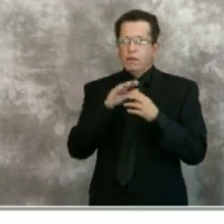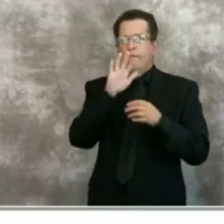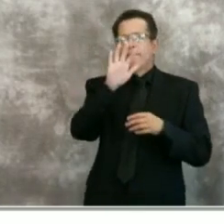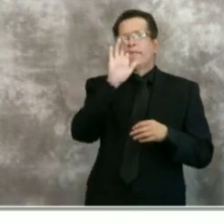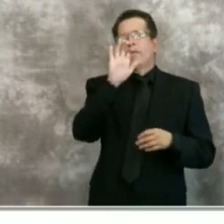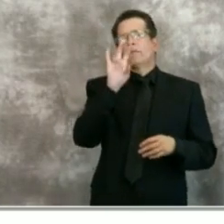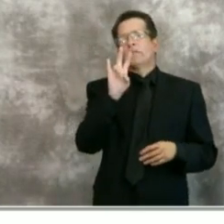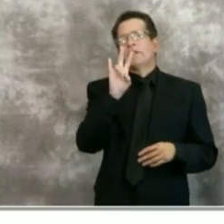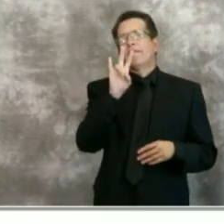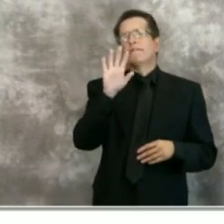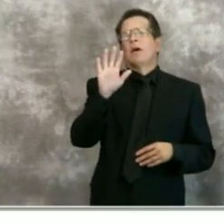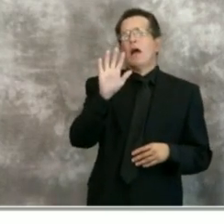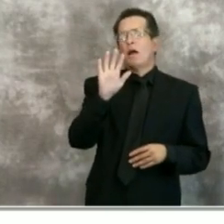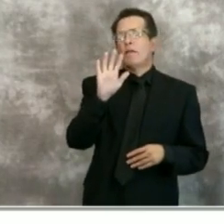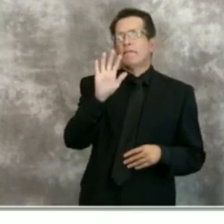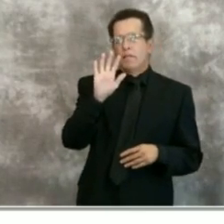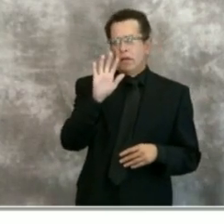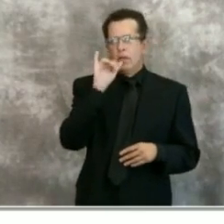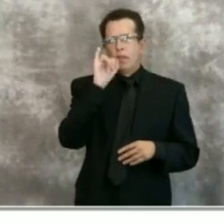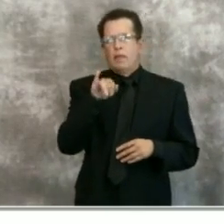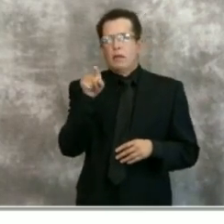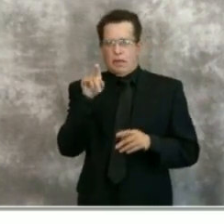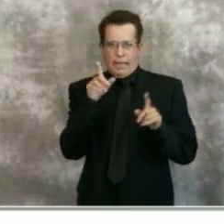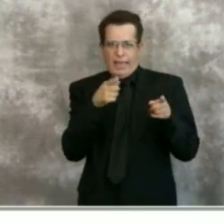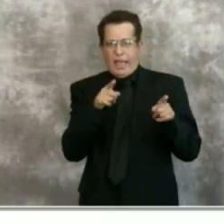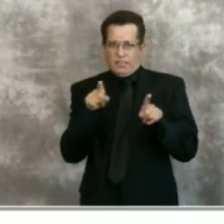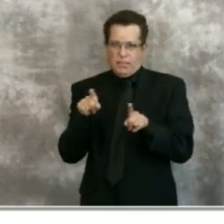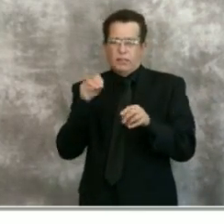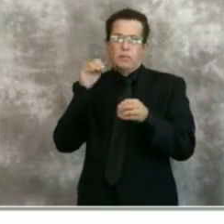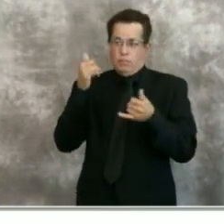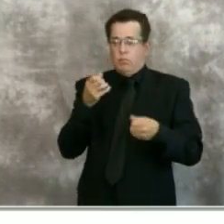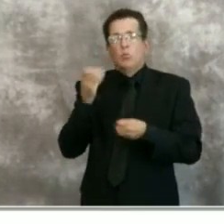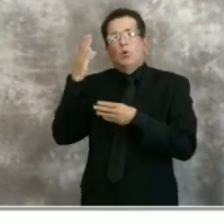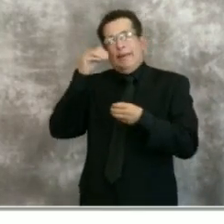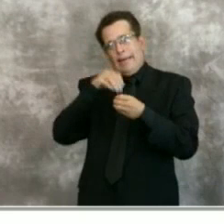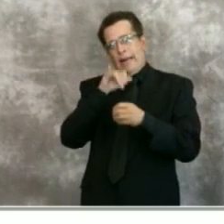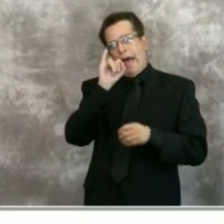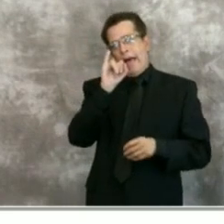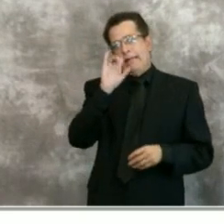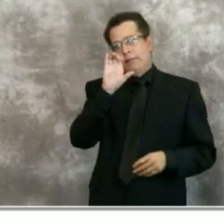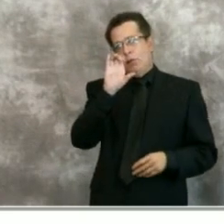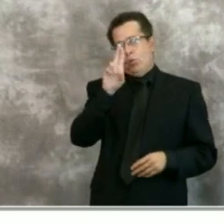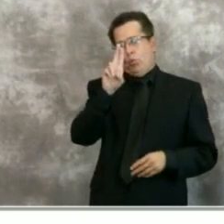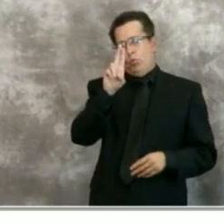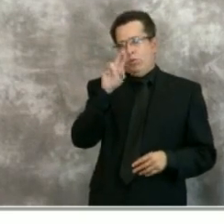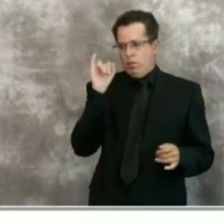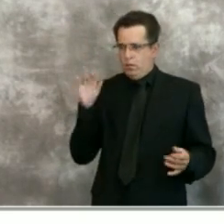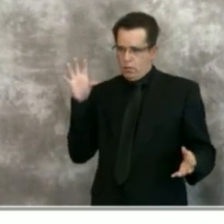49% ARE MALE. AND 9% OR 2,215 HAVE BEEN HOSPITALIZED AND